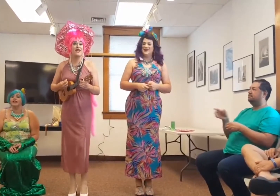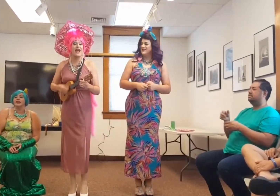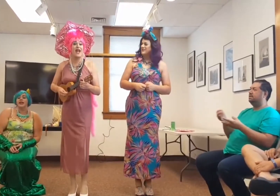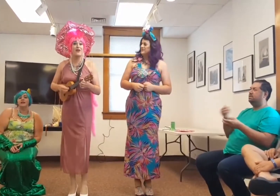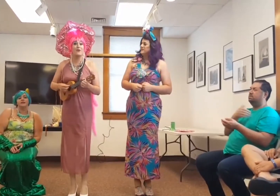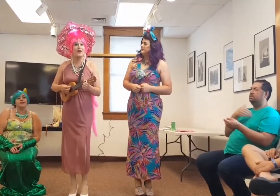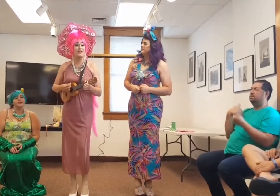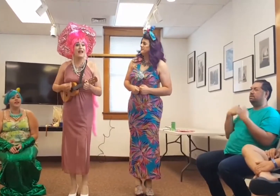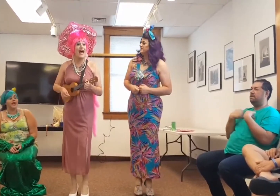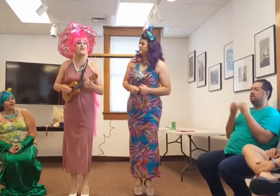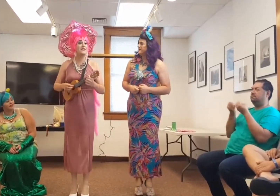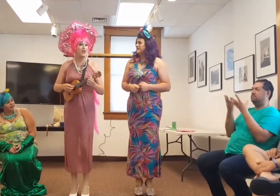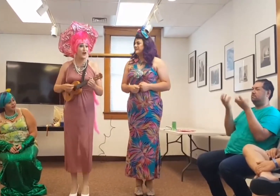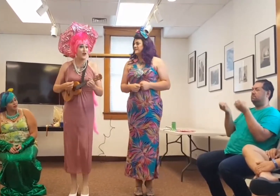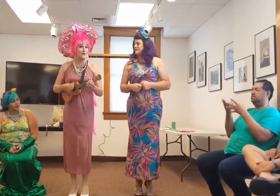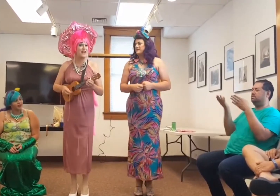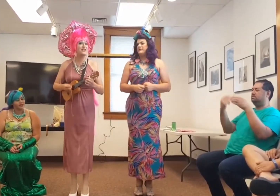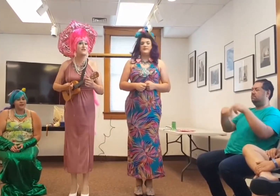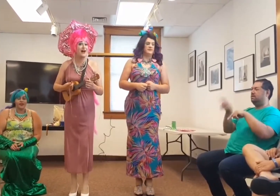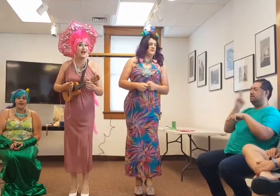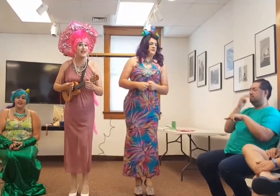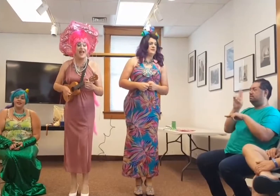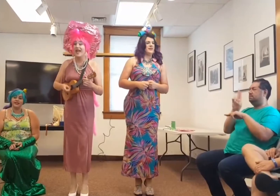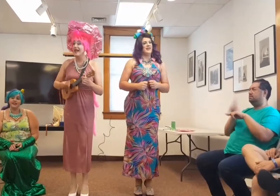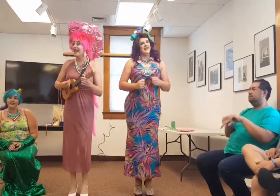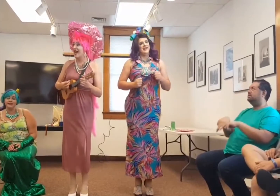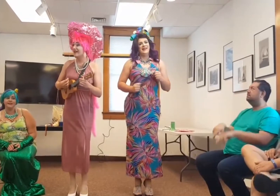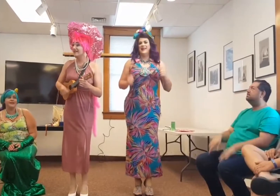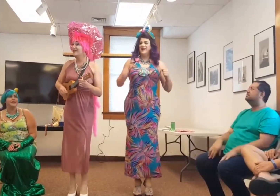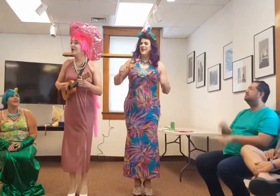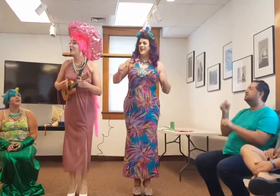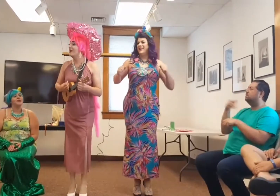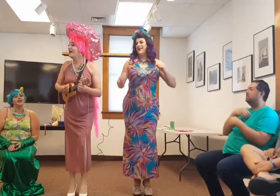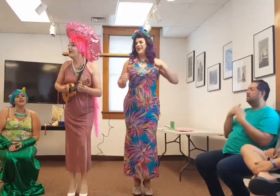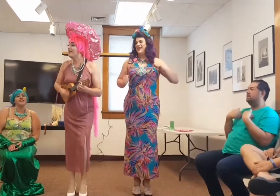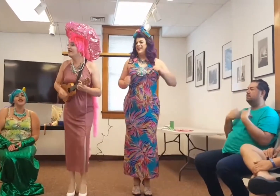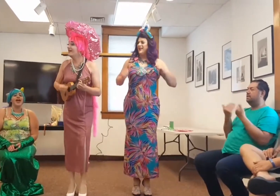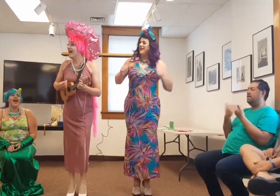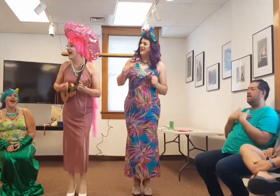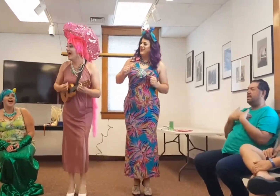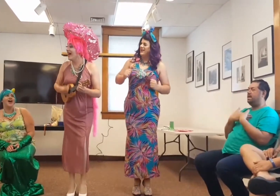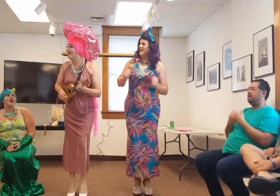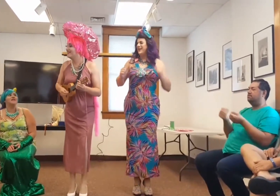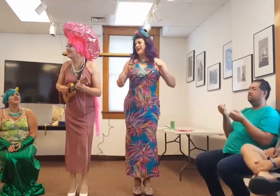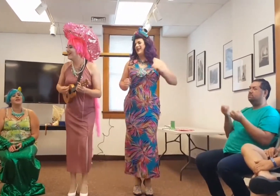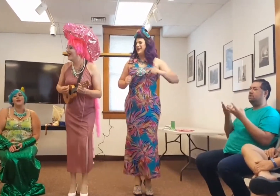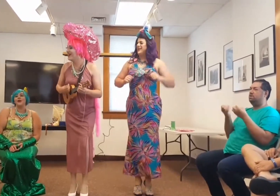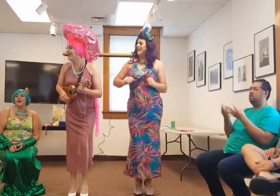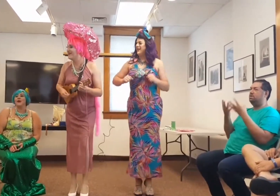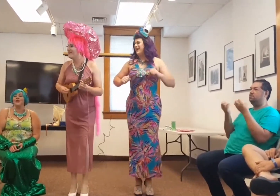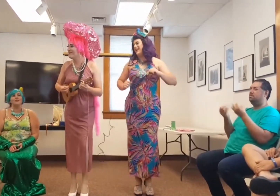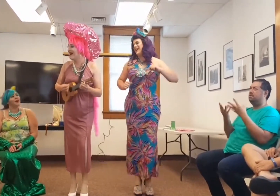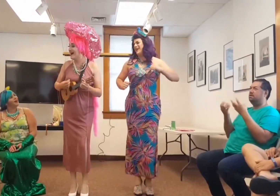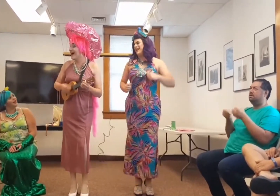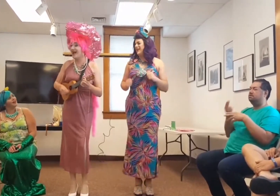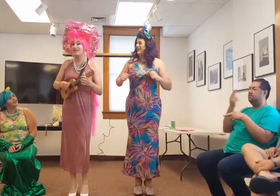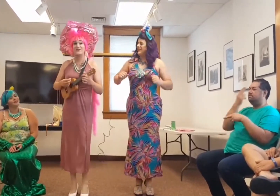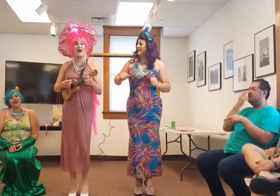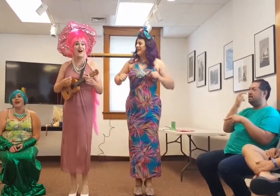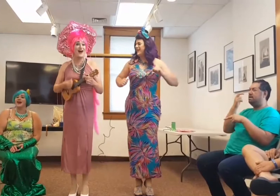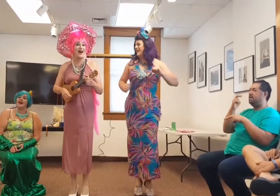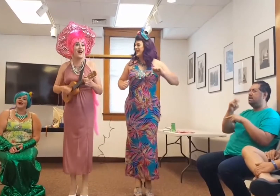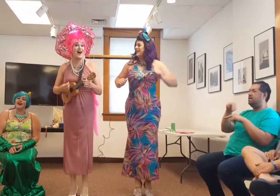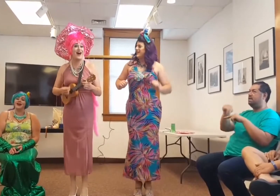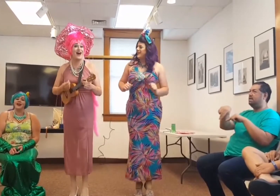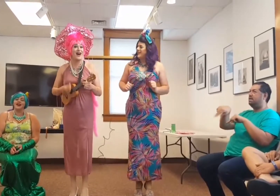and we'll have so much fun. Yes, we'll have so much fun.